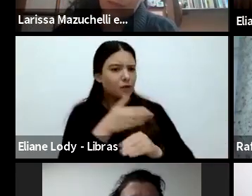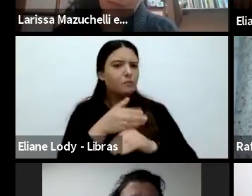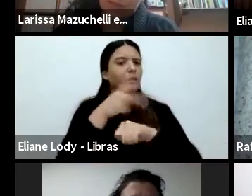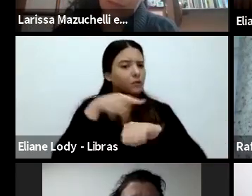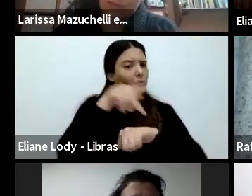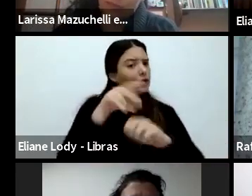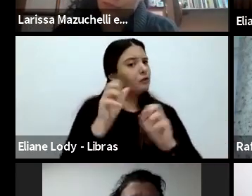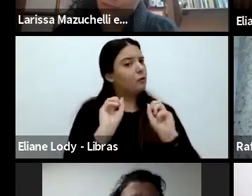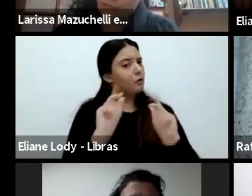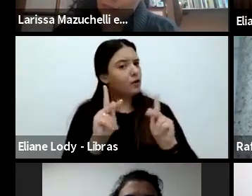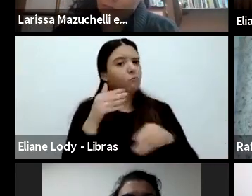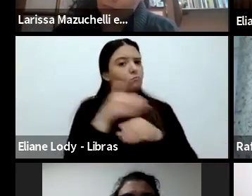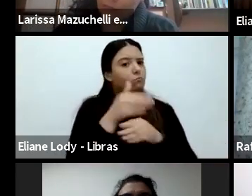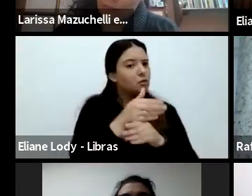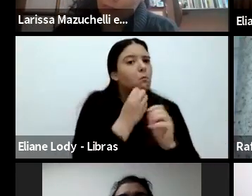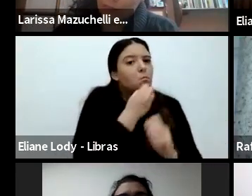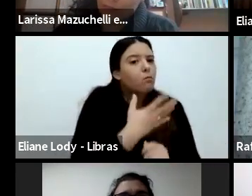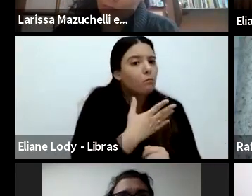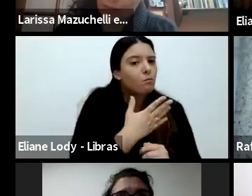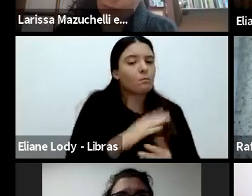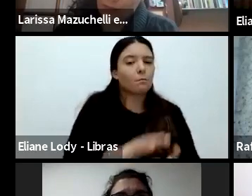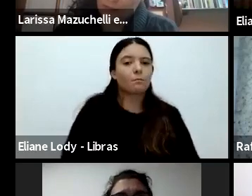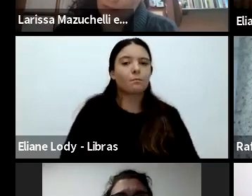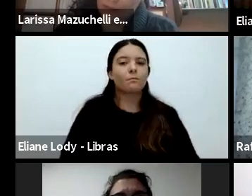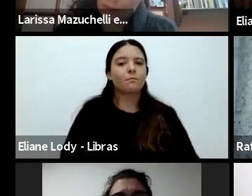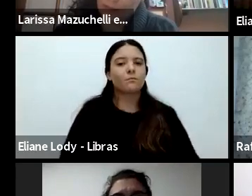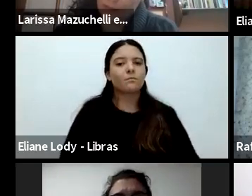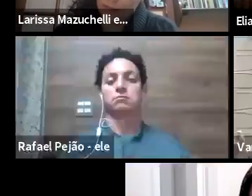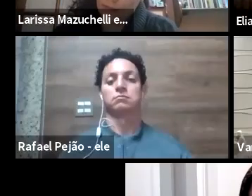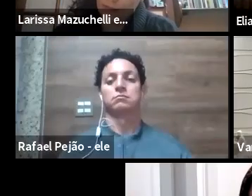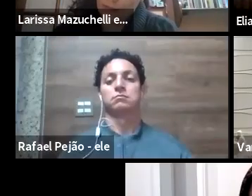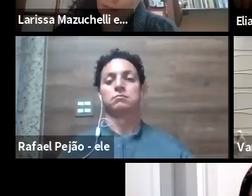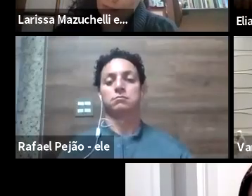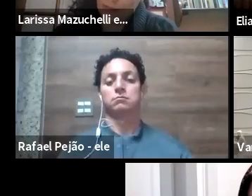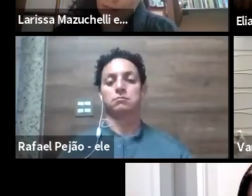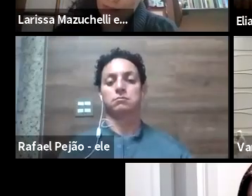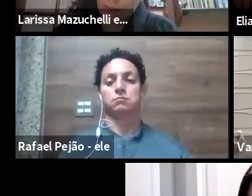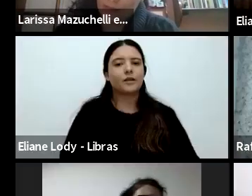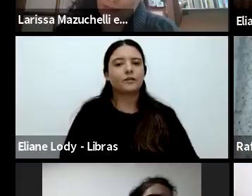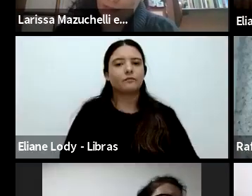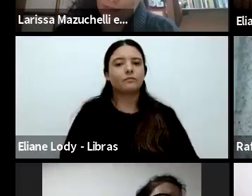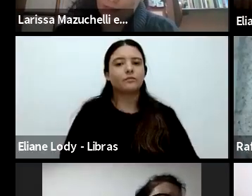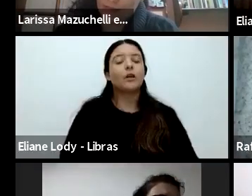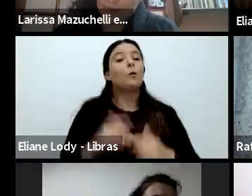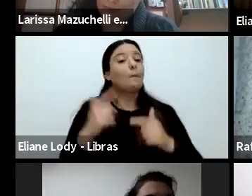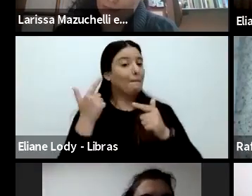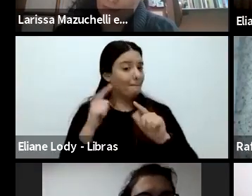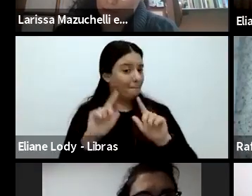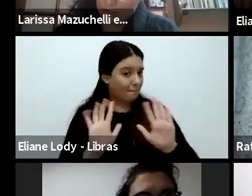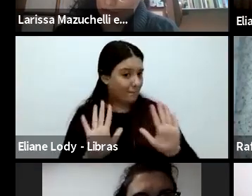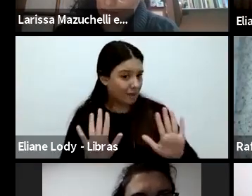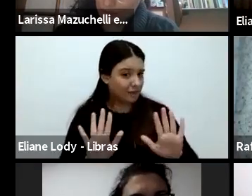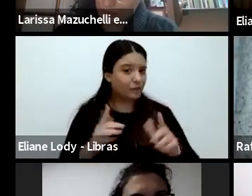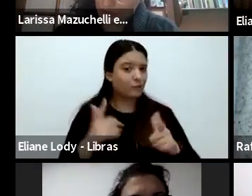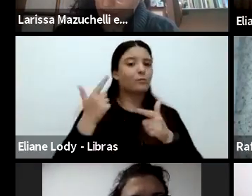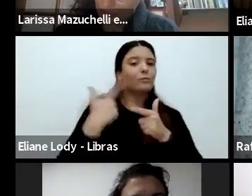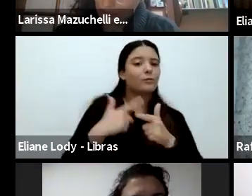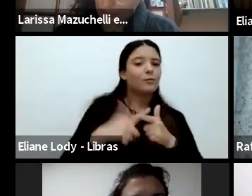had ever done this before. The problem is. under under Stalin every